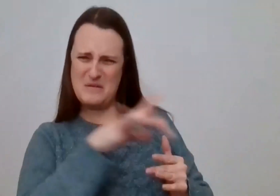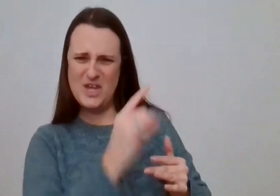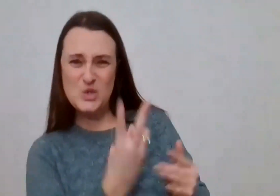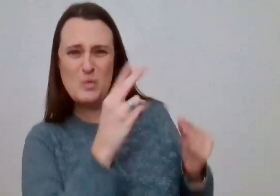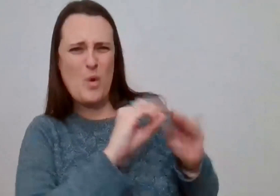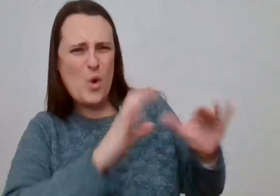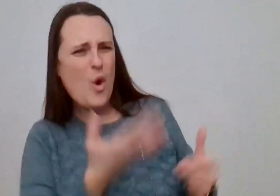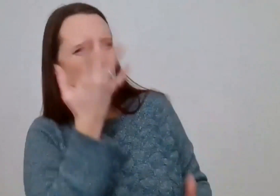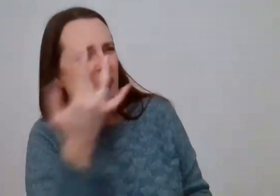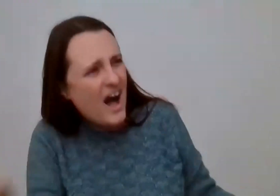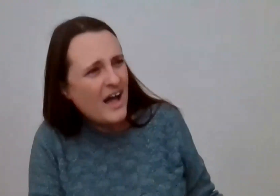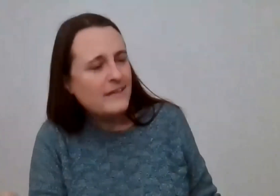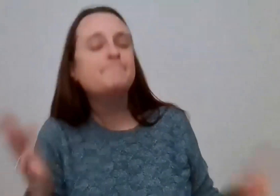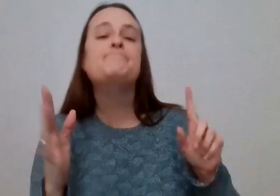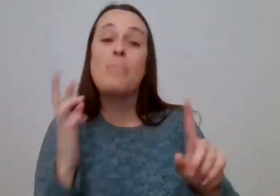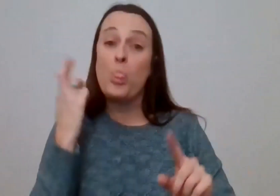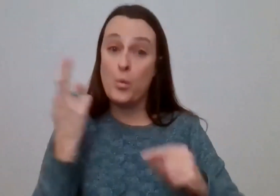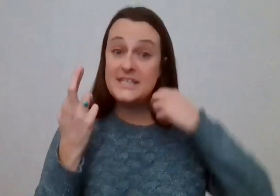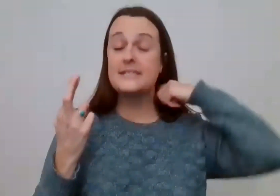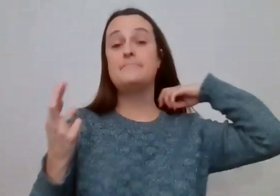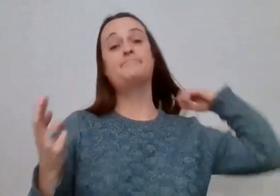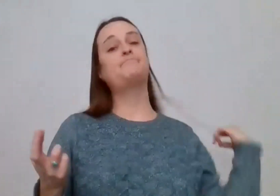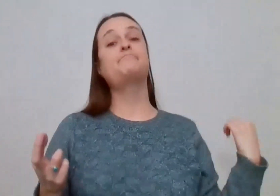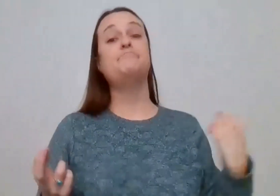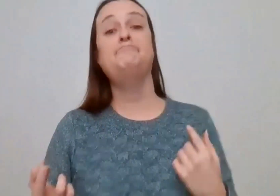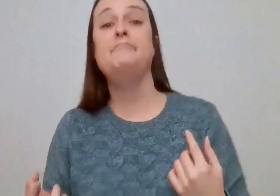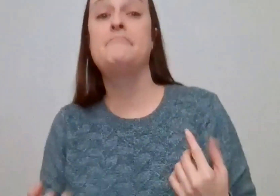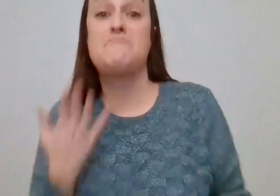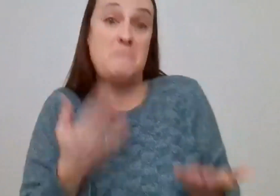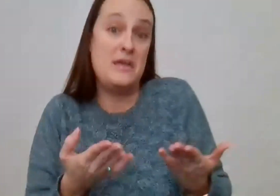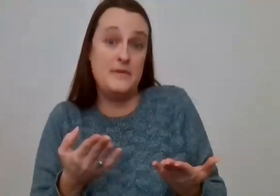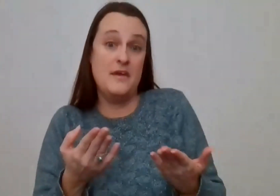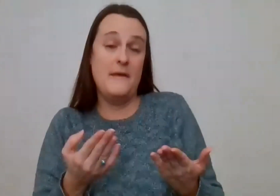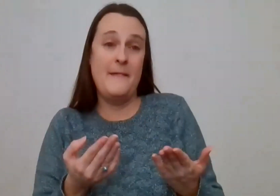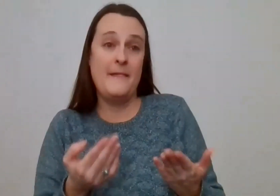the reason for that is just because the senior is select or the rising senior is selecting